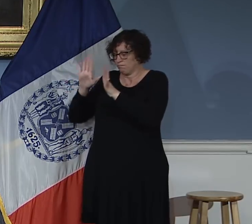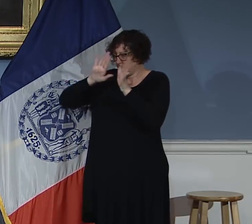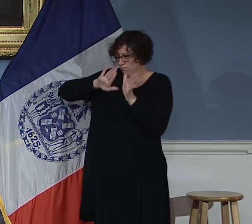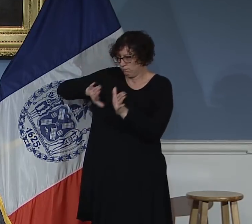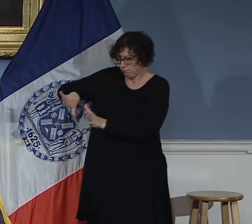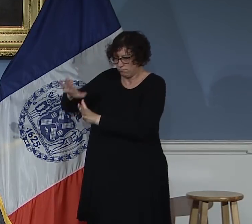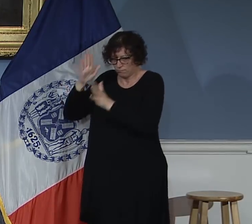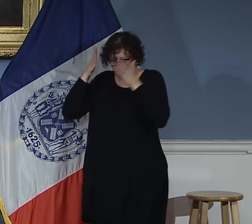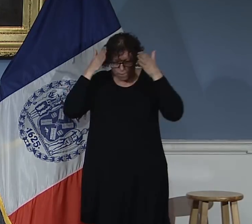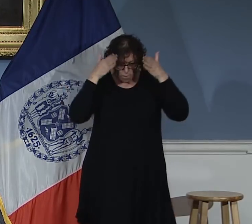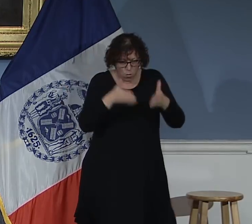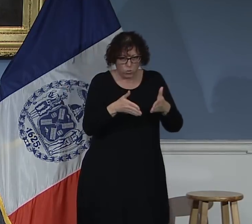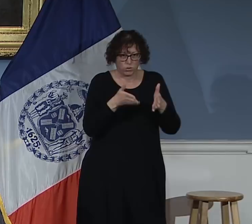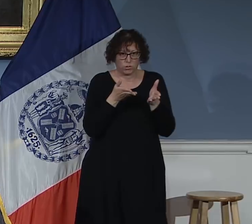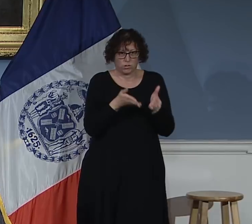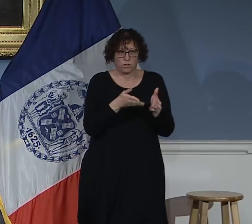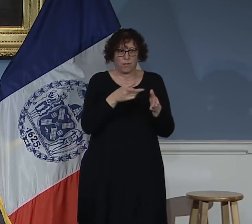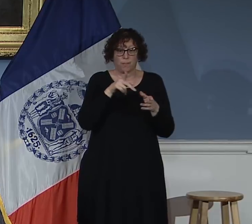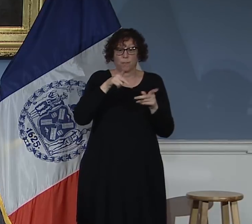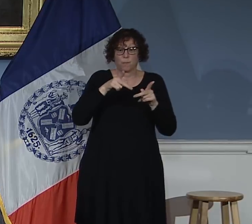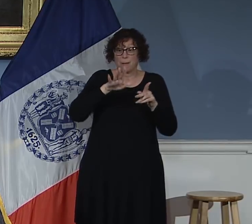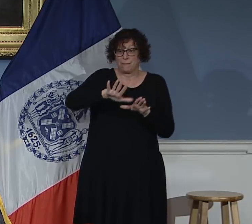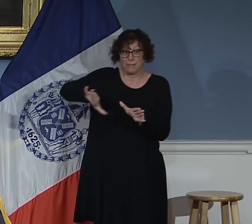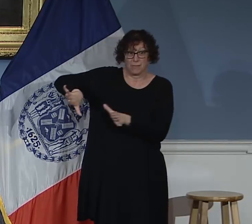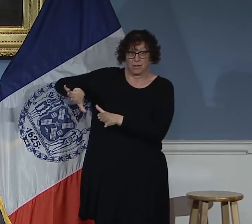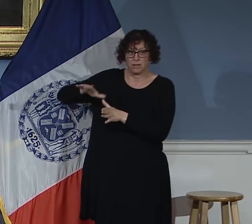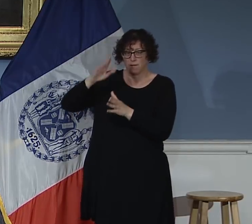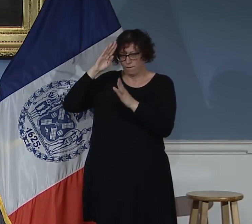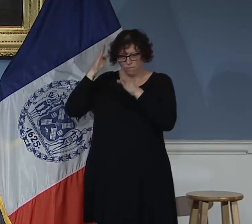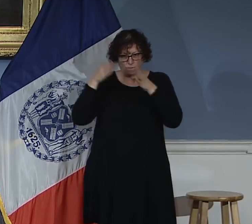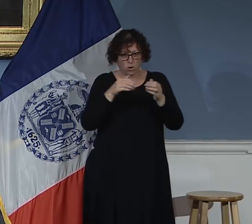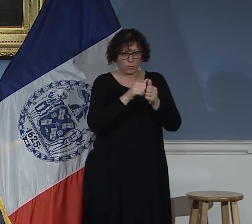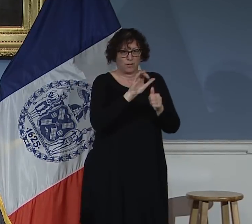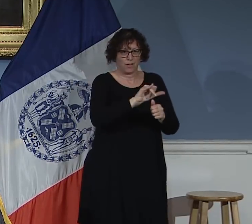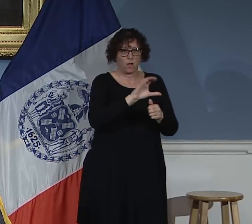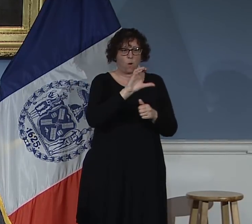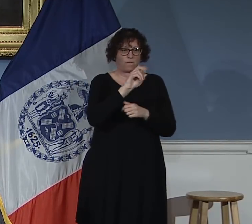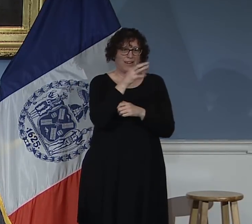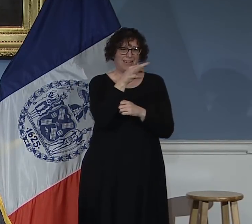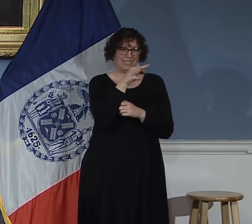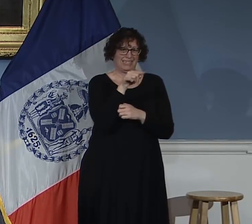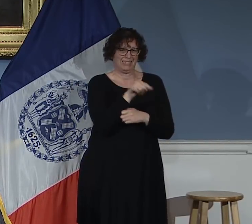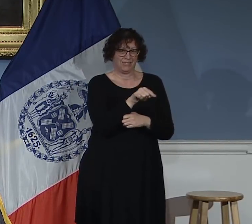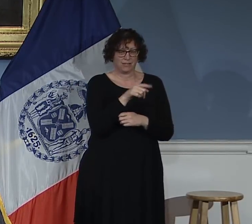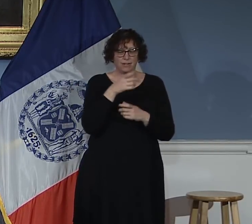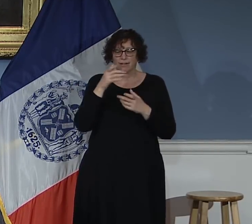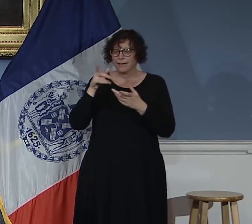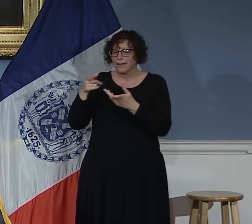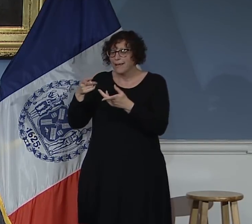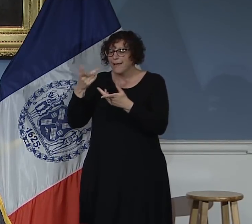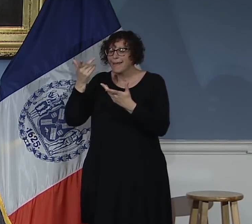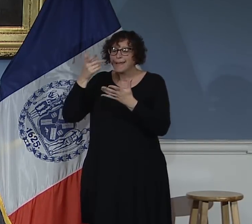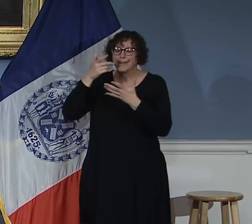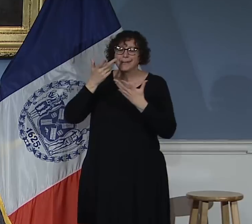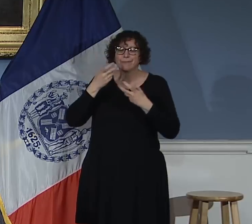ABLE TO MAKE THAT ADAPTATION. DR. KATZ TOLD ME ABOUT A ISVIT TO